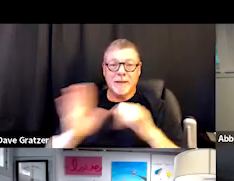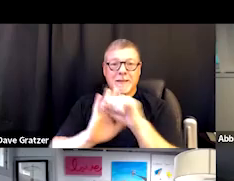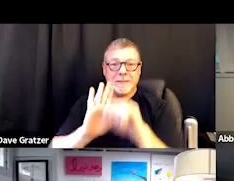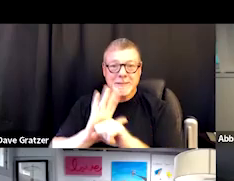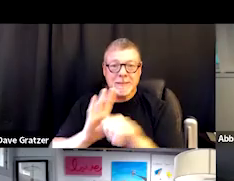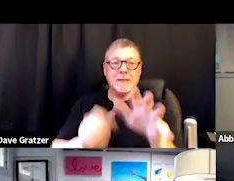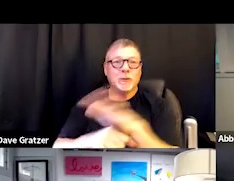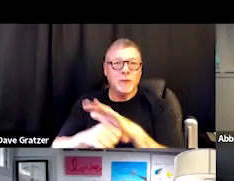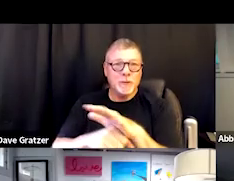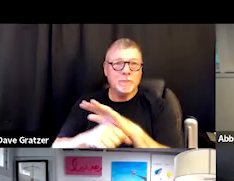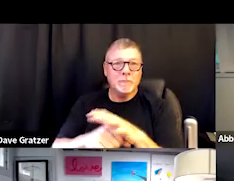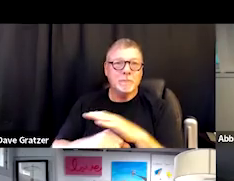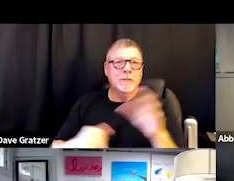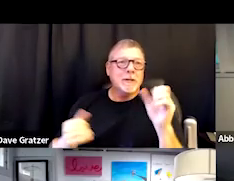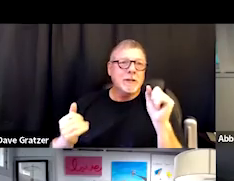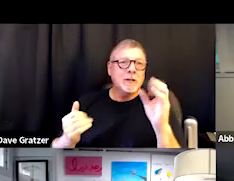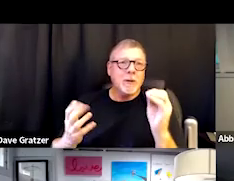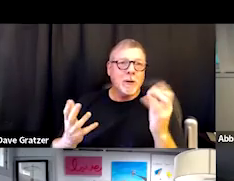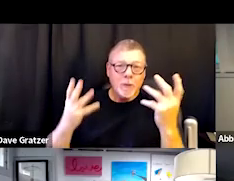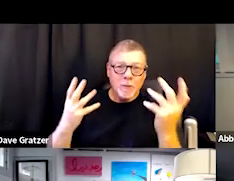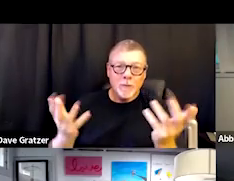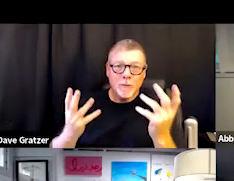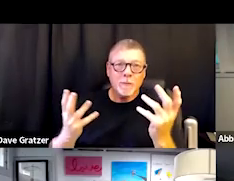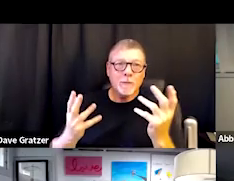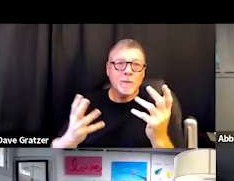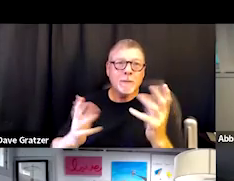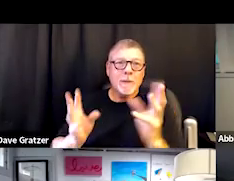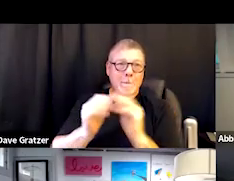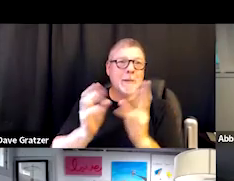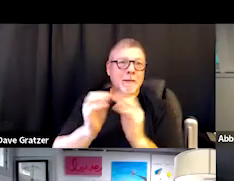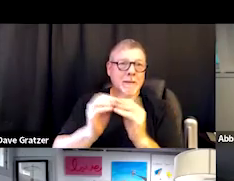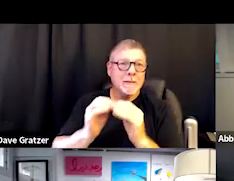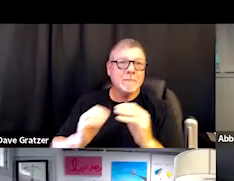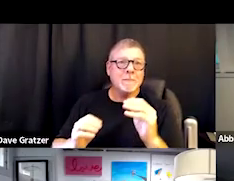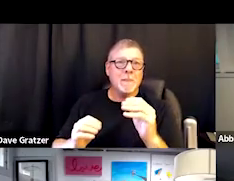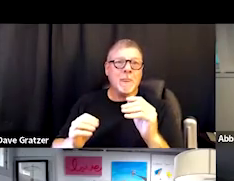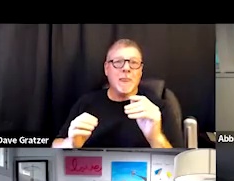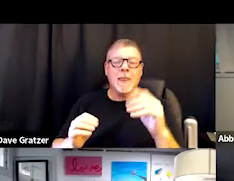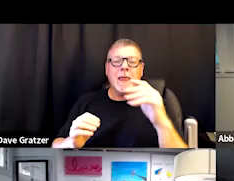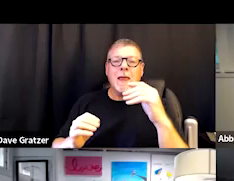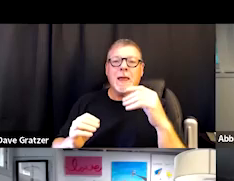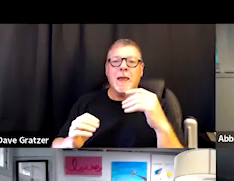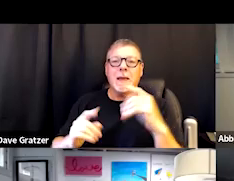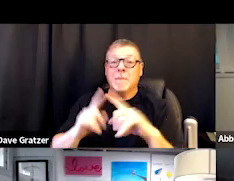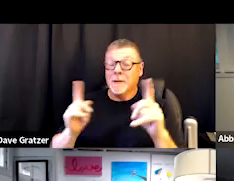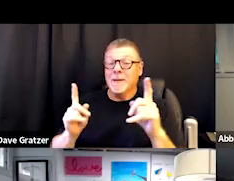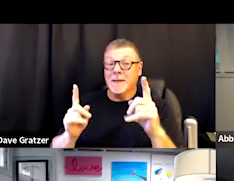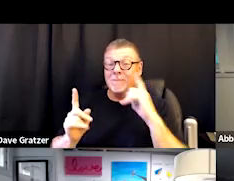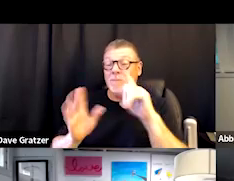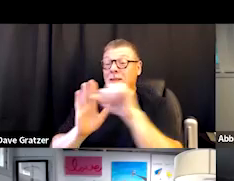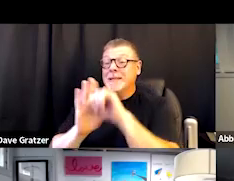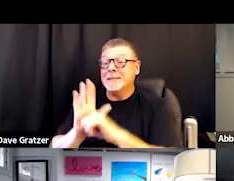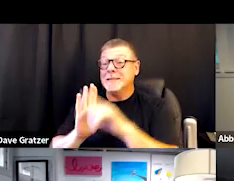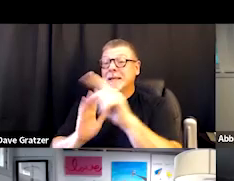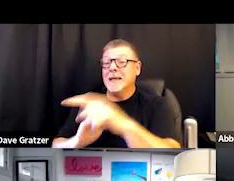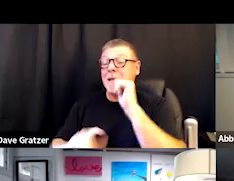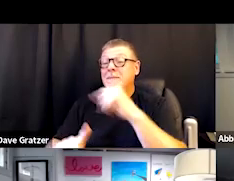So I think having those meetings, getting those meetings restarted and maybe some states that have meetings on a quarterly basis,